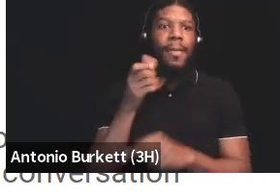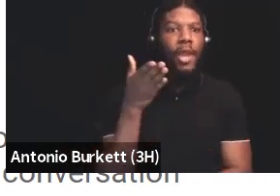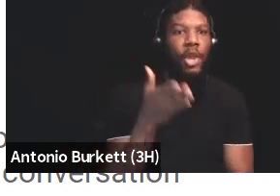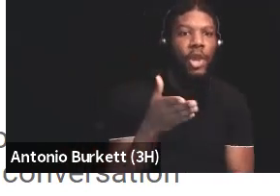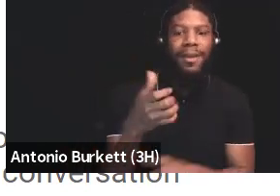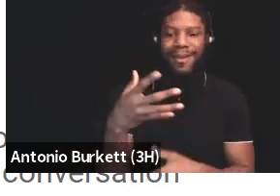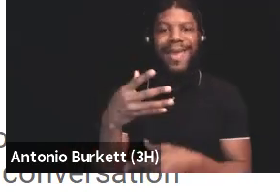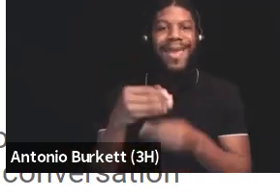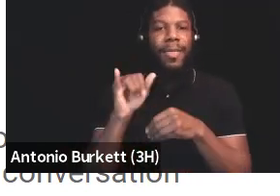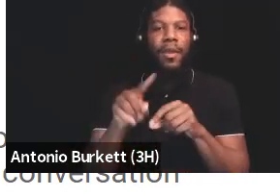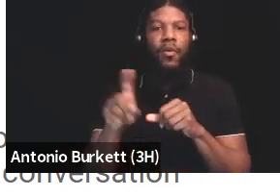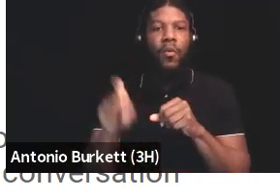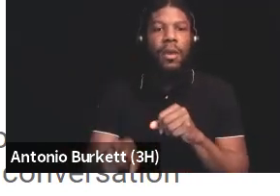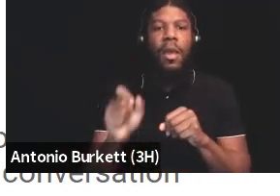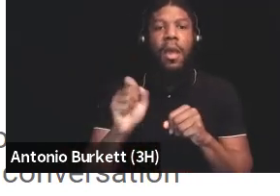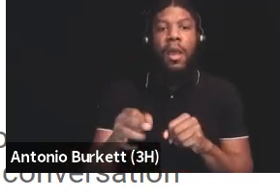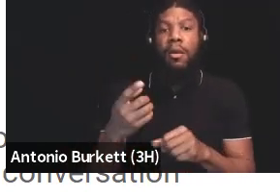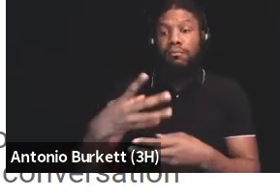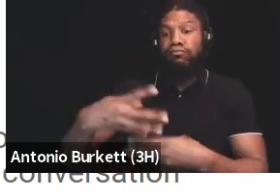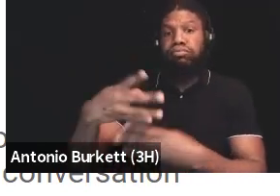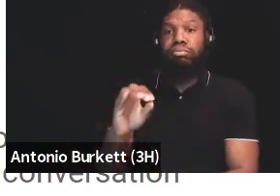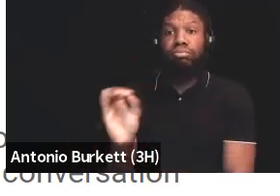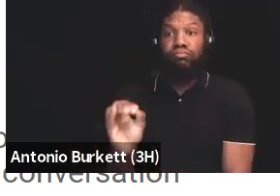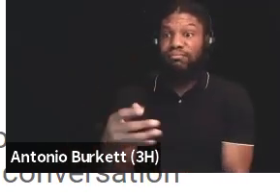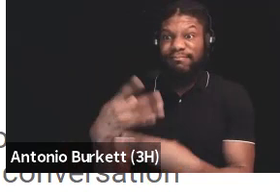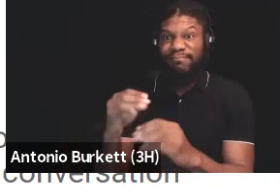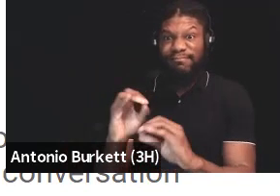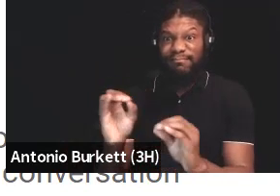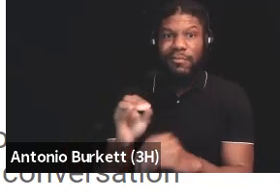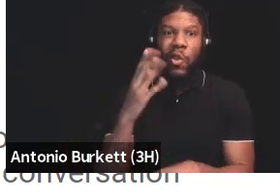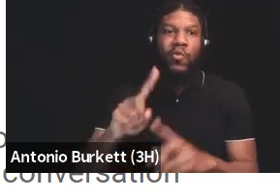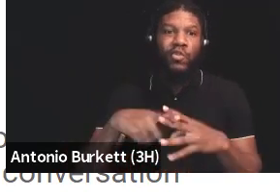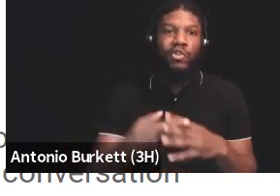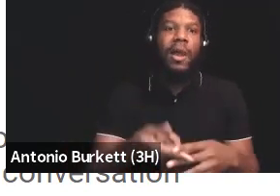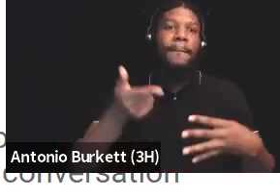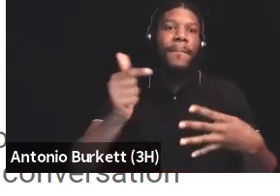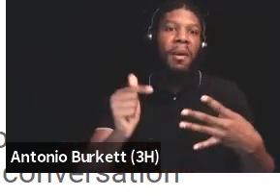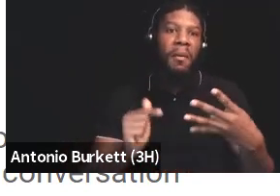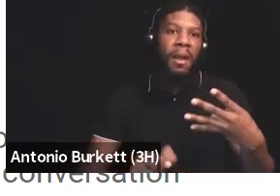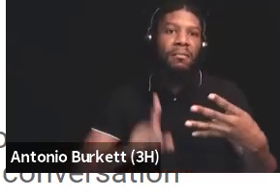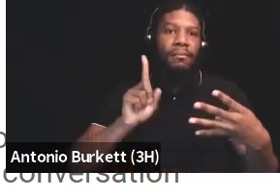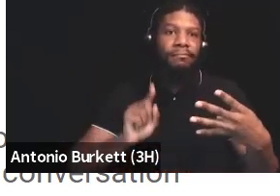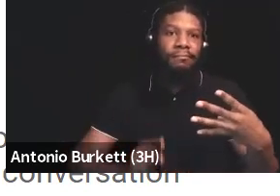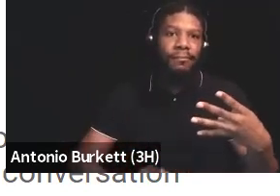If we don't see any chats come in and we'll just start going through in numerical order here. So